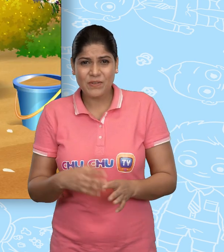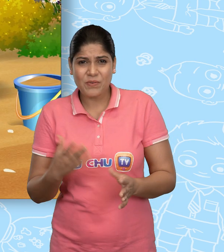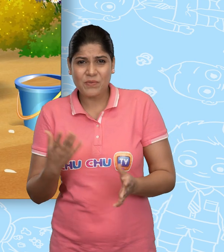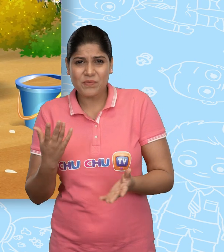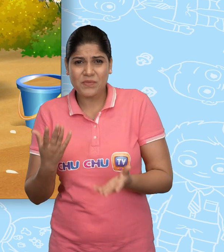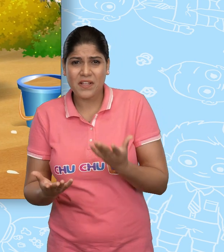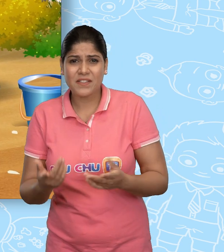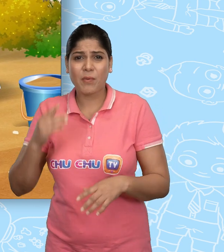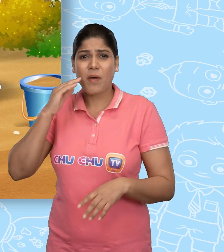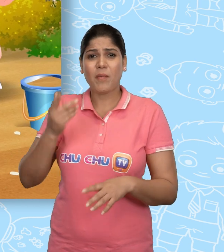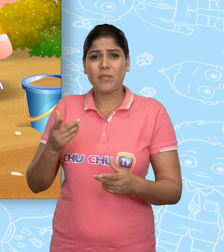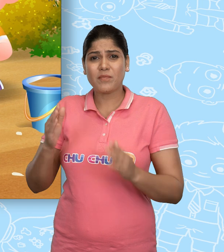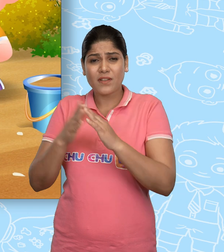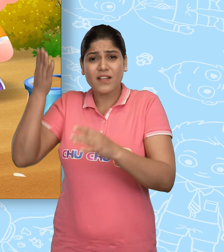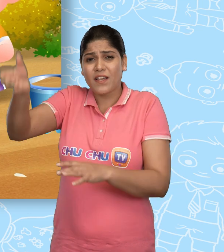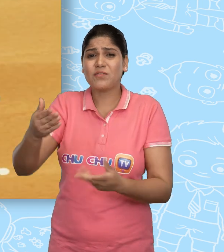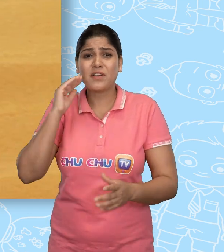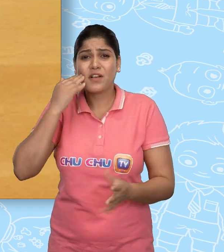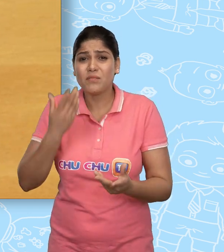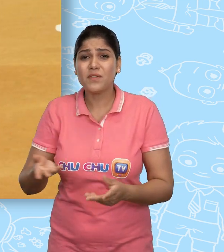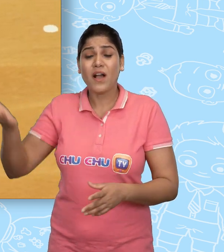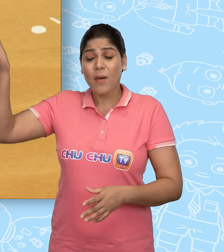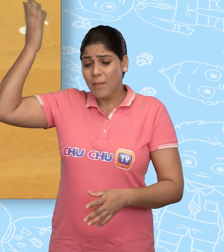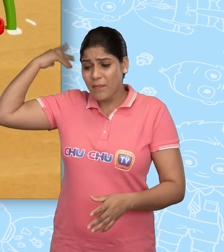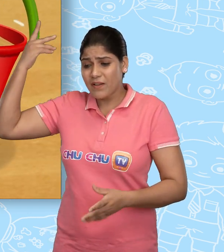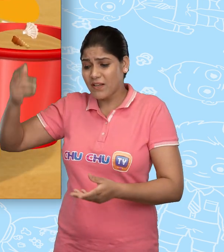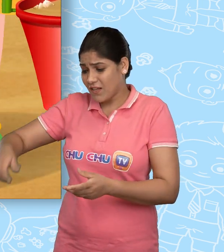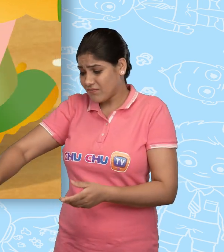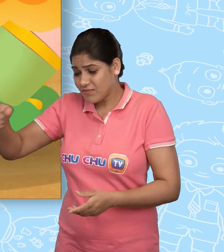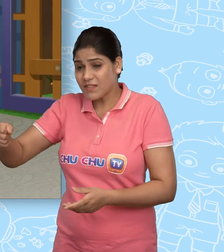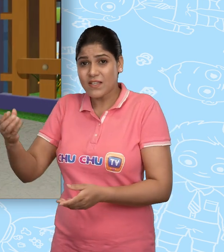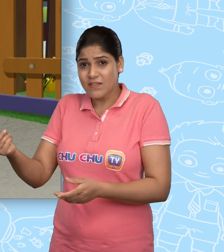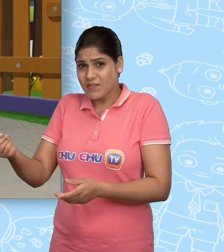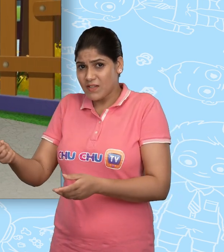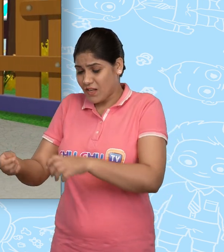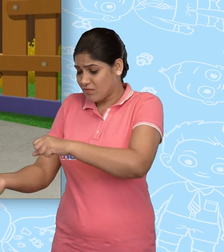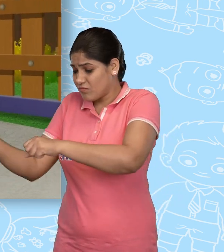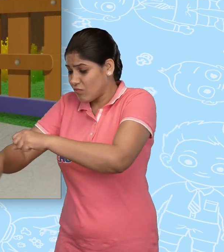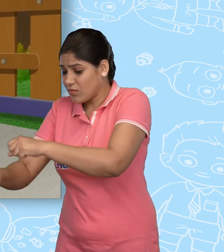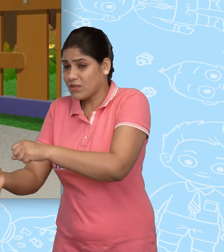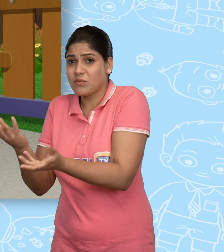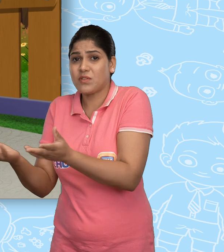We must have brought it home with the sand we collected in our pails last time we were here.